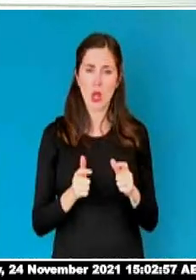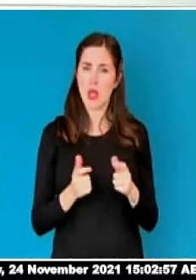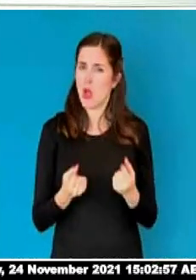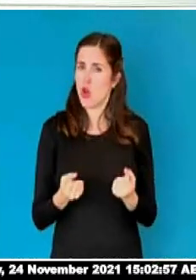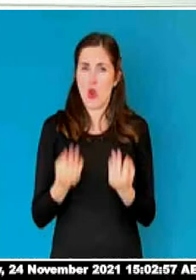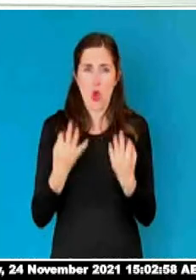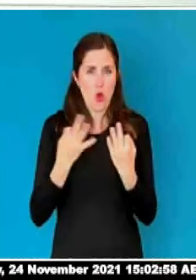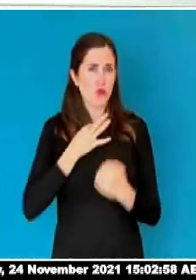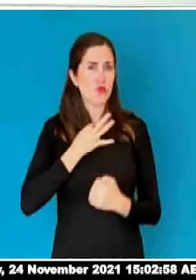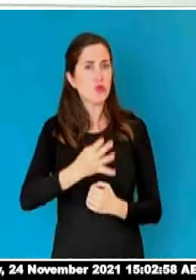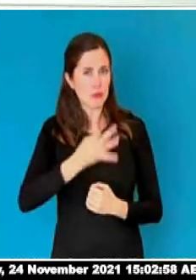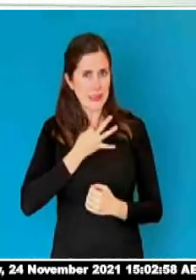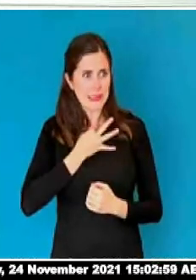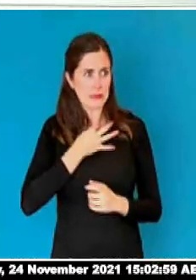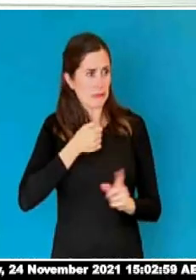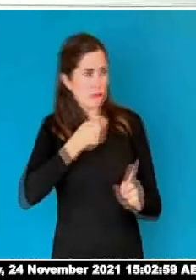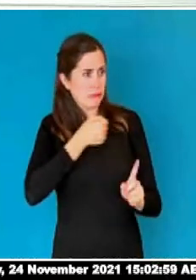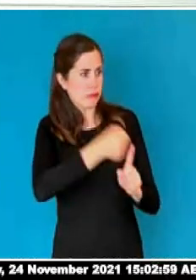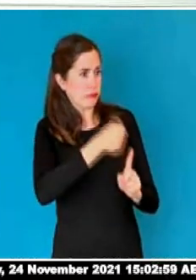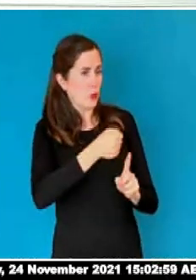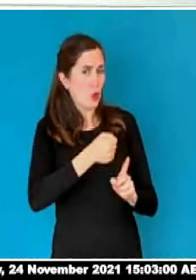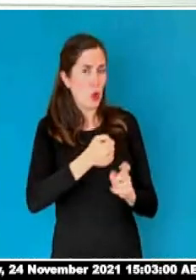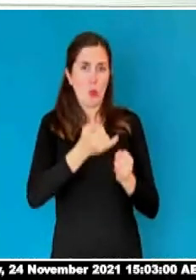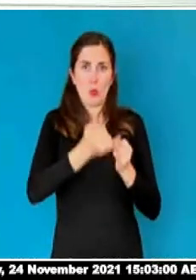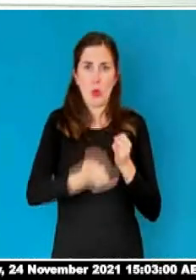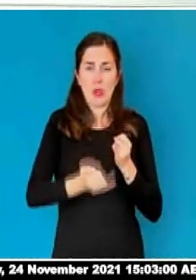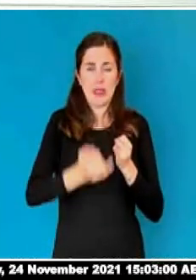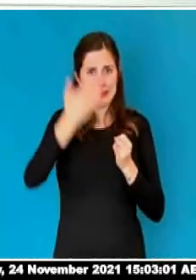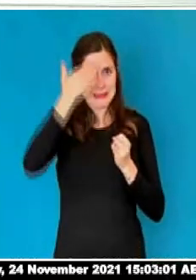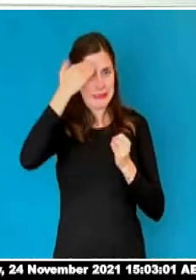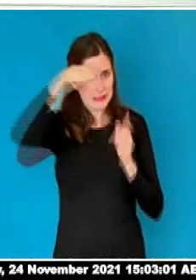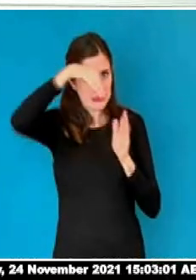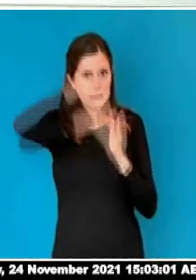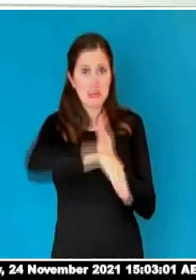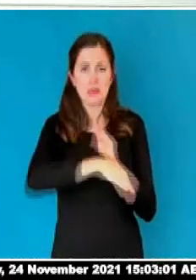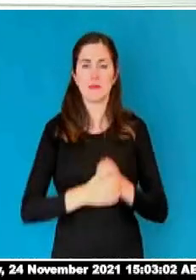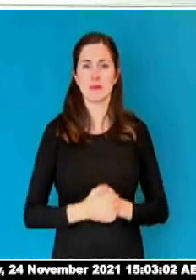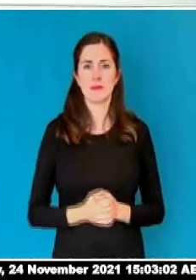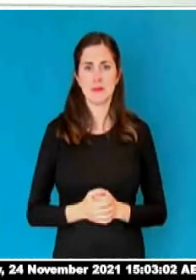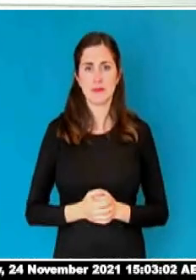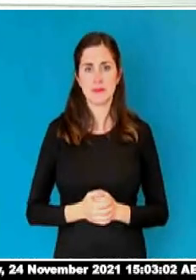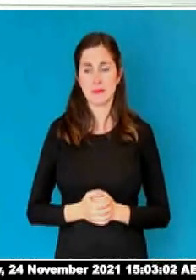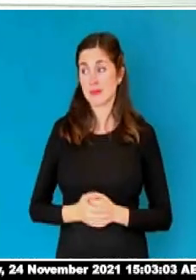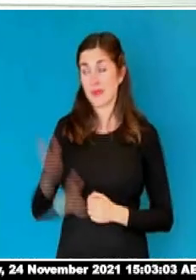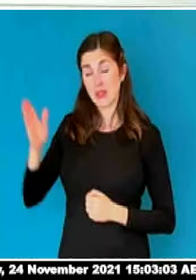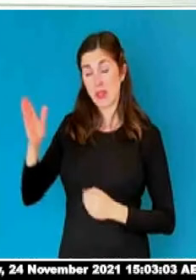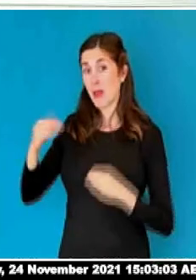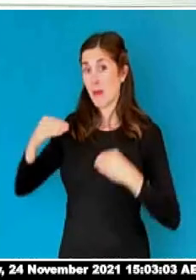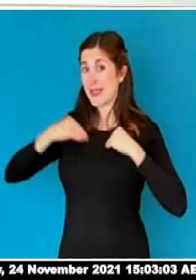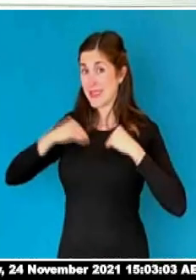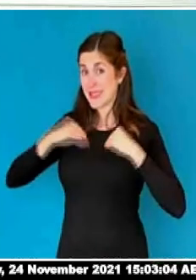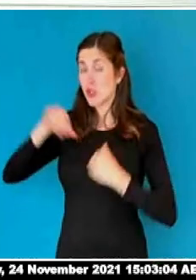But to the extent that an employer undertakes the risk assessment, and one of the